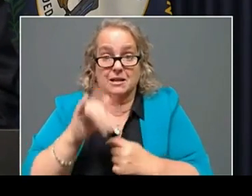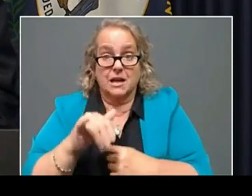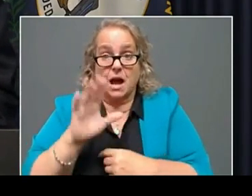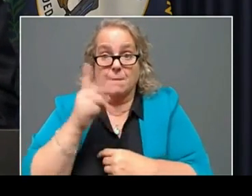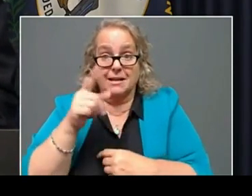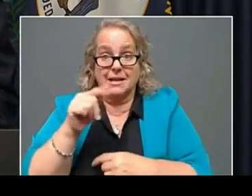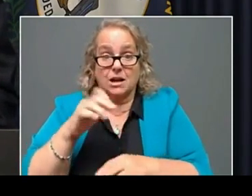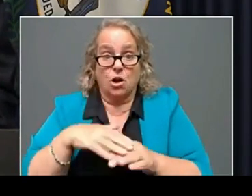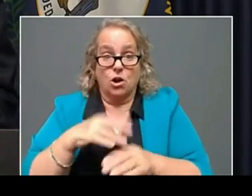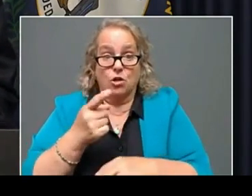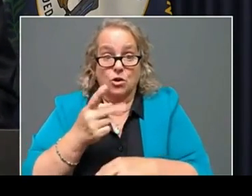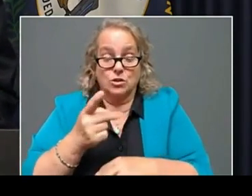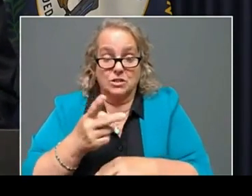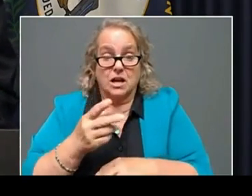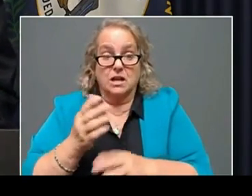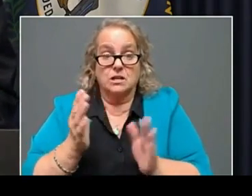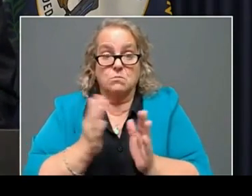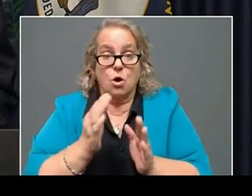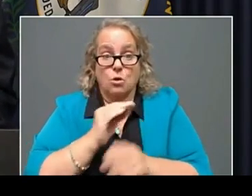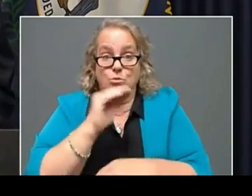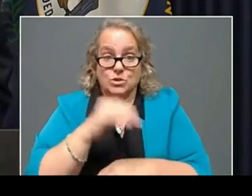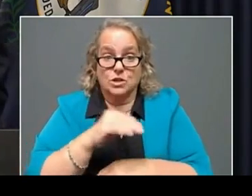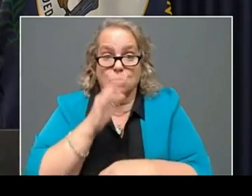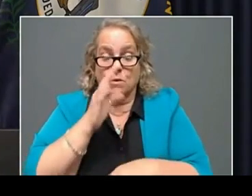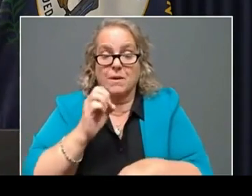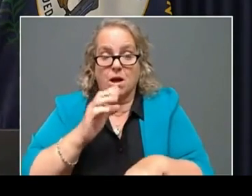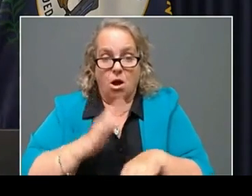portion uh will be on Covid. Everybody get vaccinated.